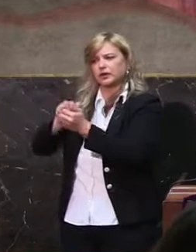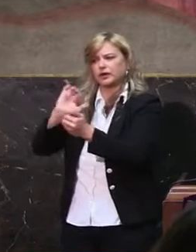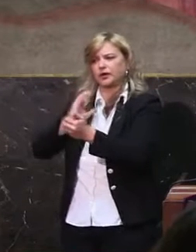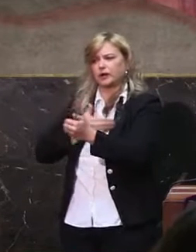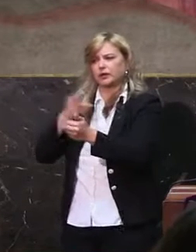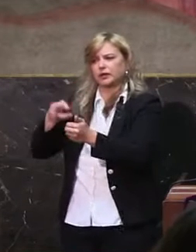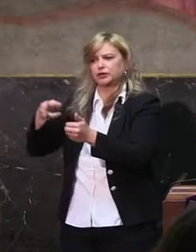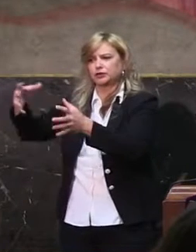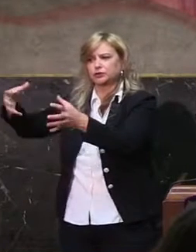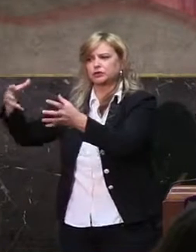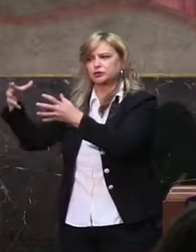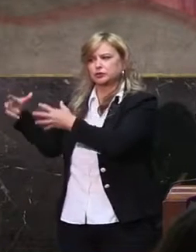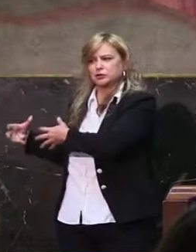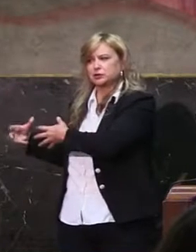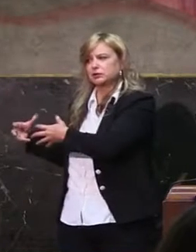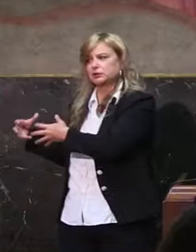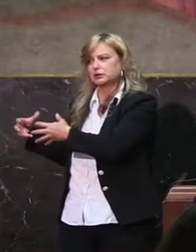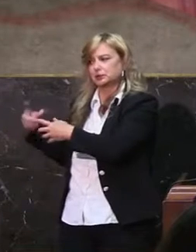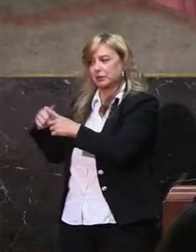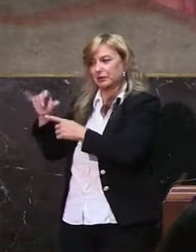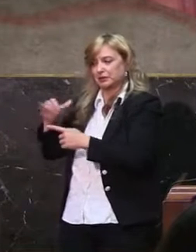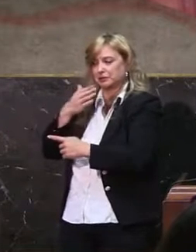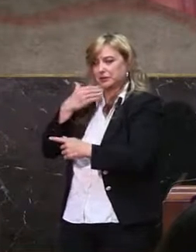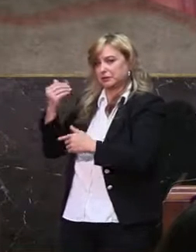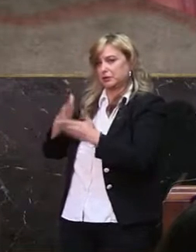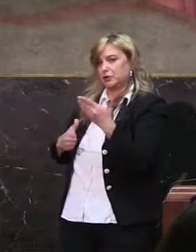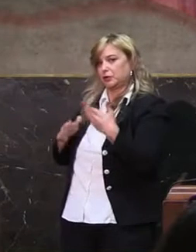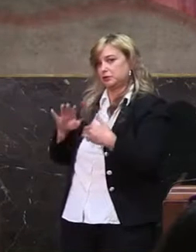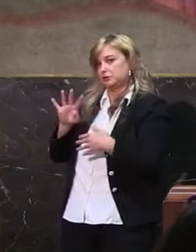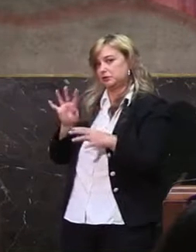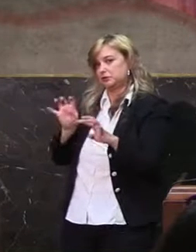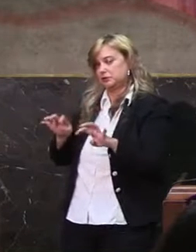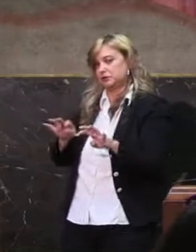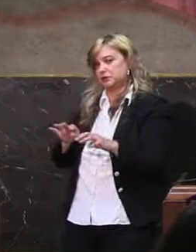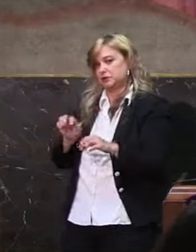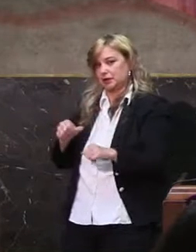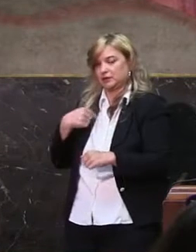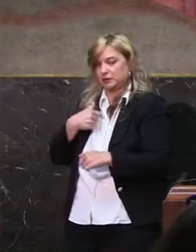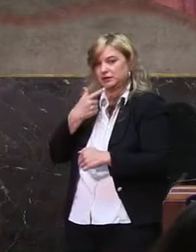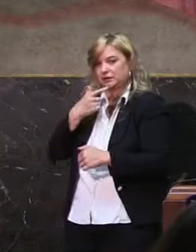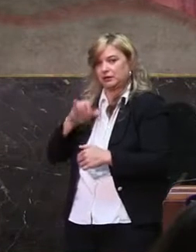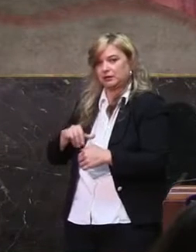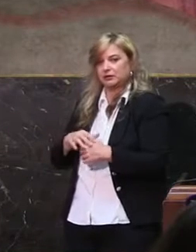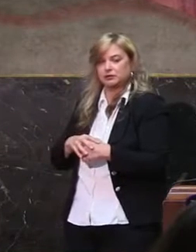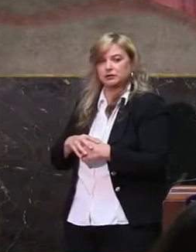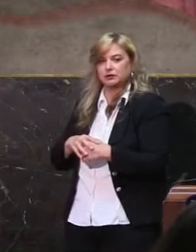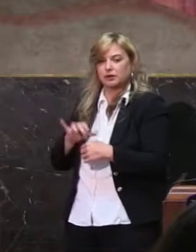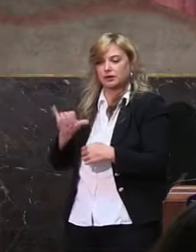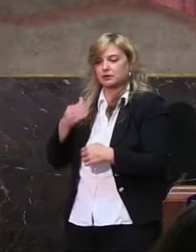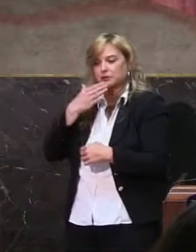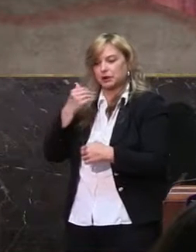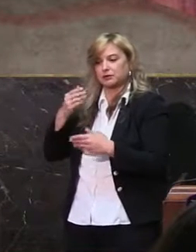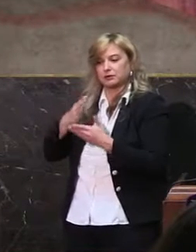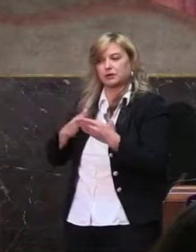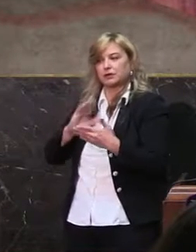part can we say it's the best part